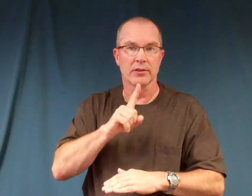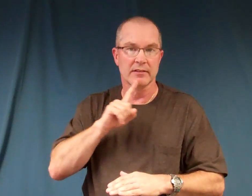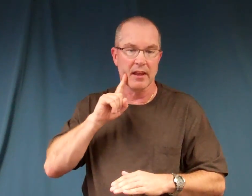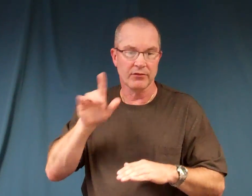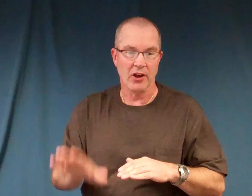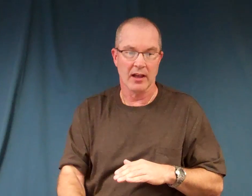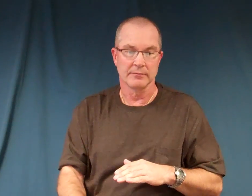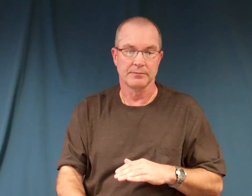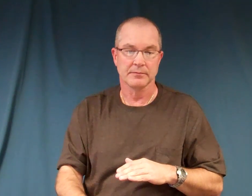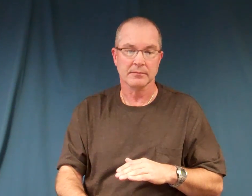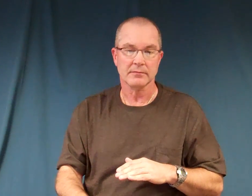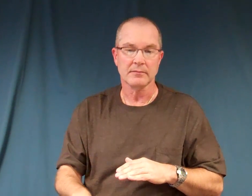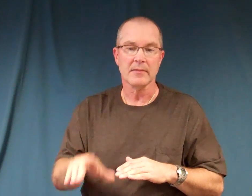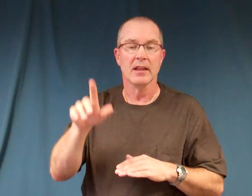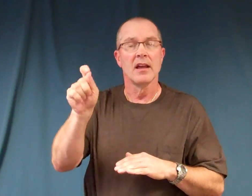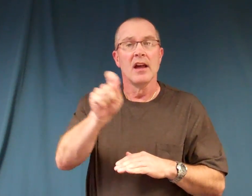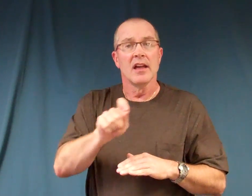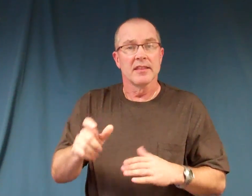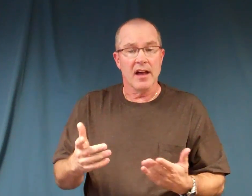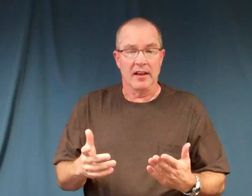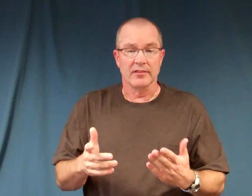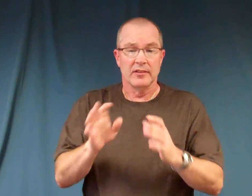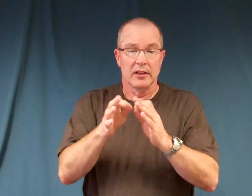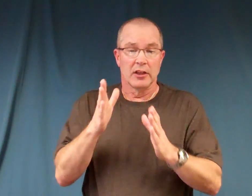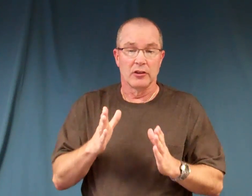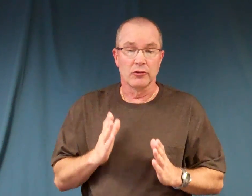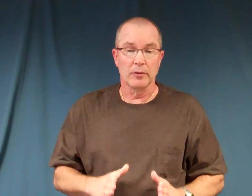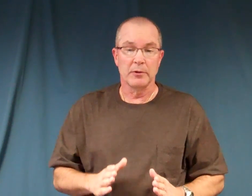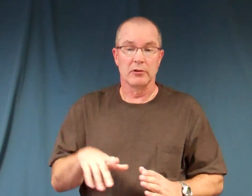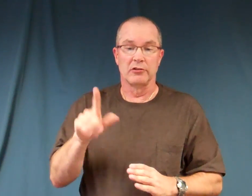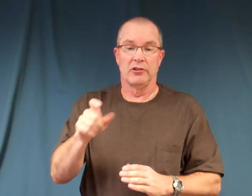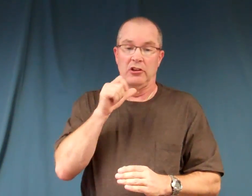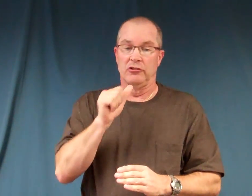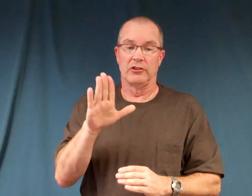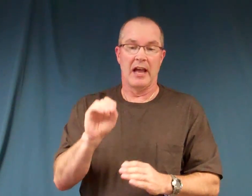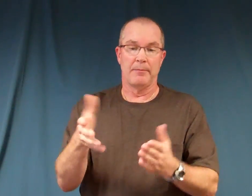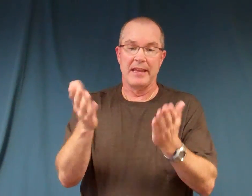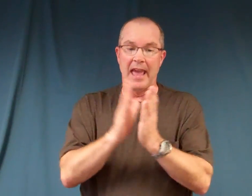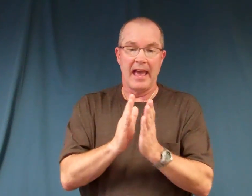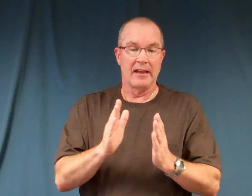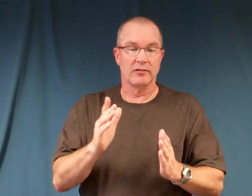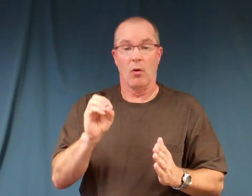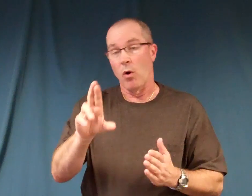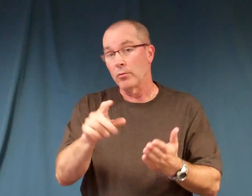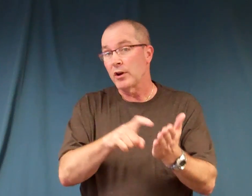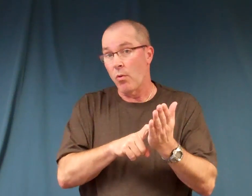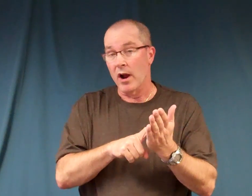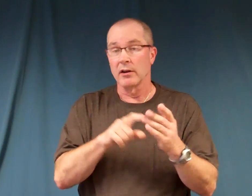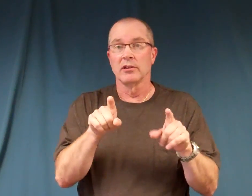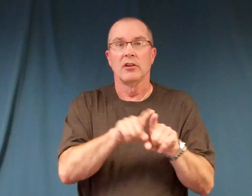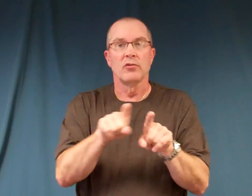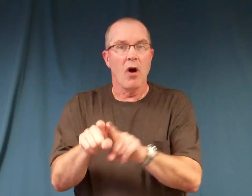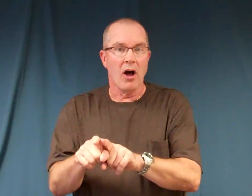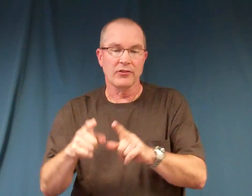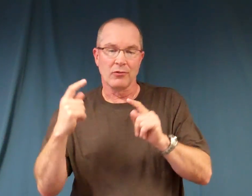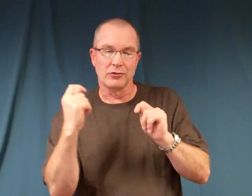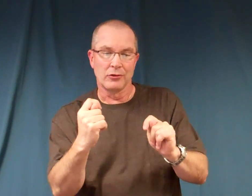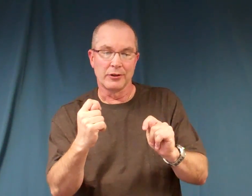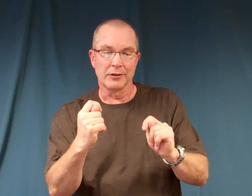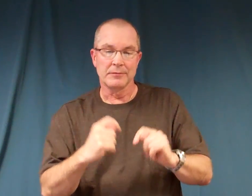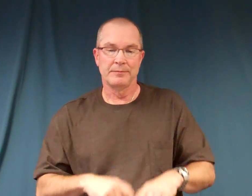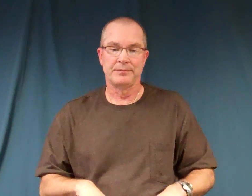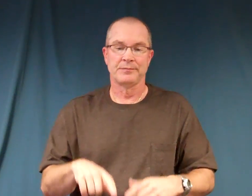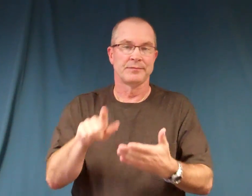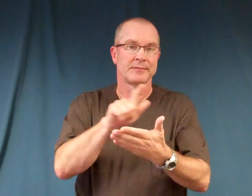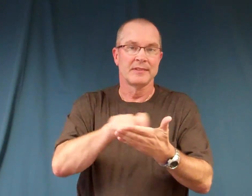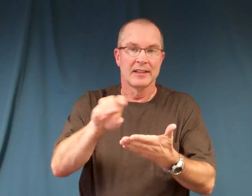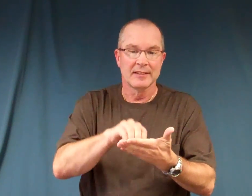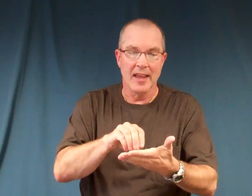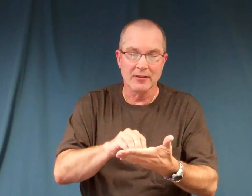for the Deaf child. Thus, interpreters should NOT be asked or required to also tutor, take